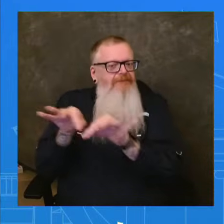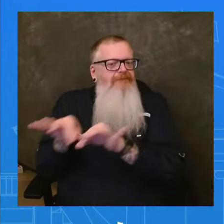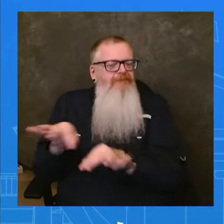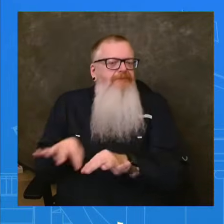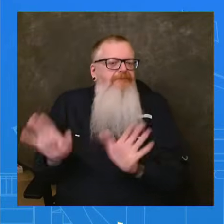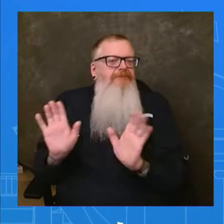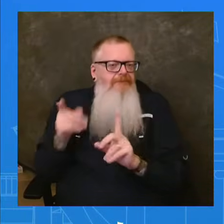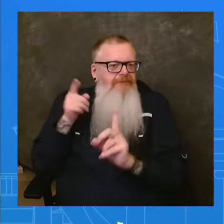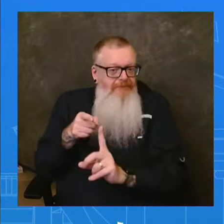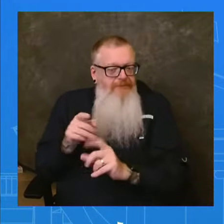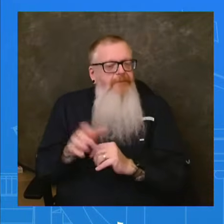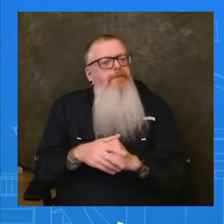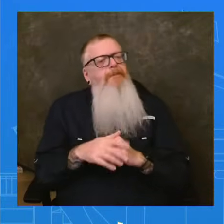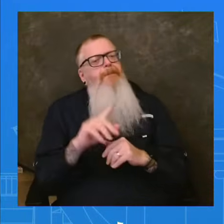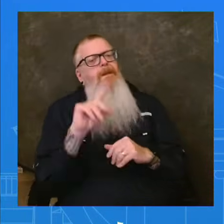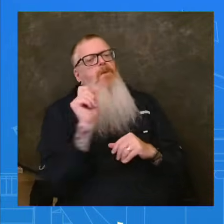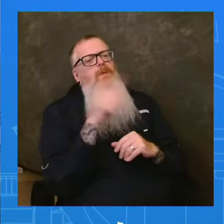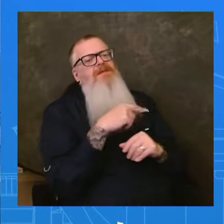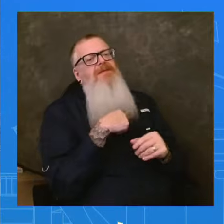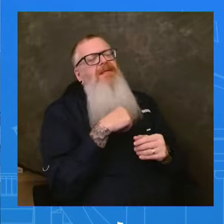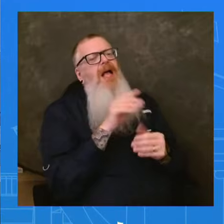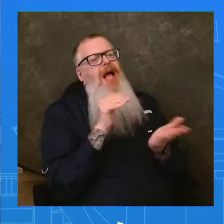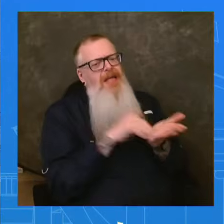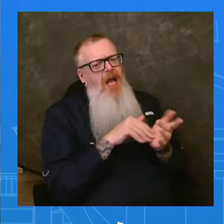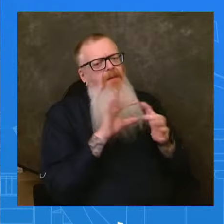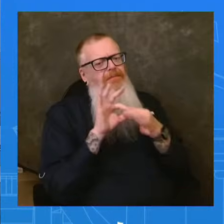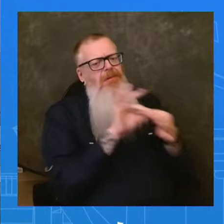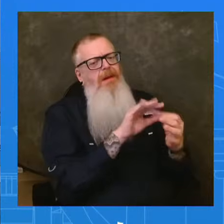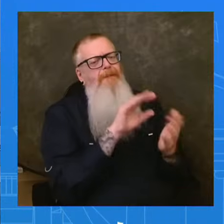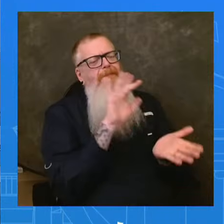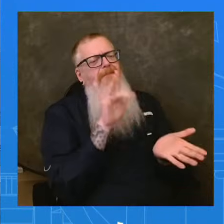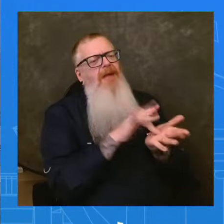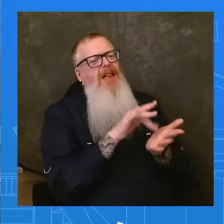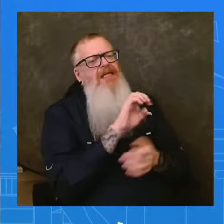You said that the administration will continue evacuating U.S. citizens from Lebanon